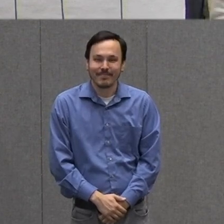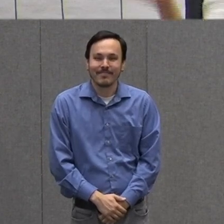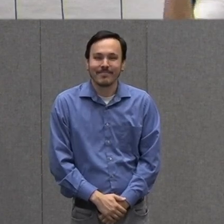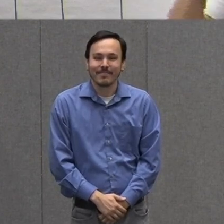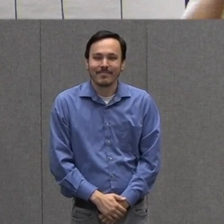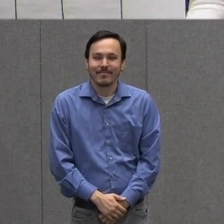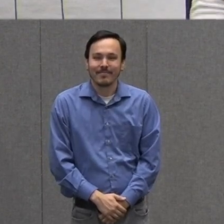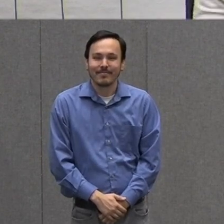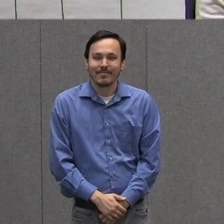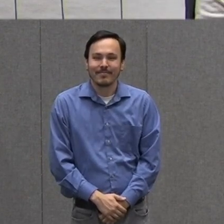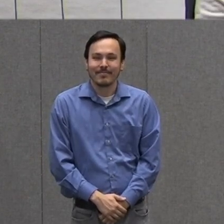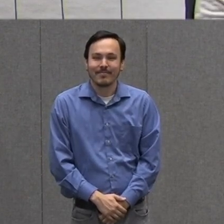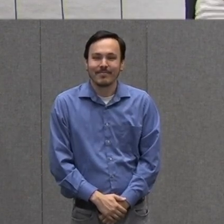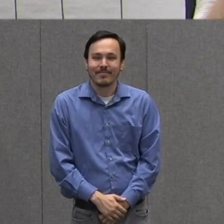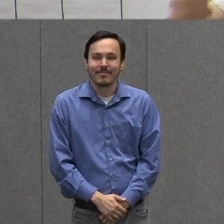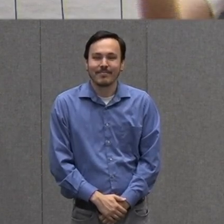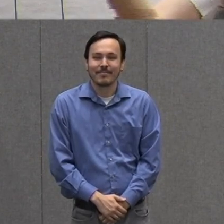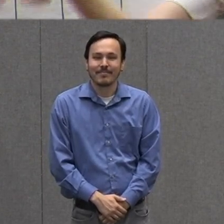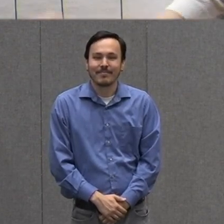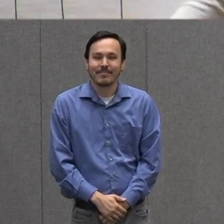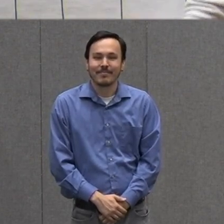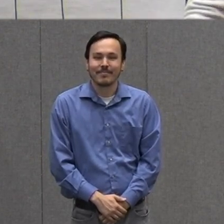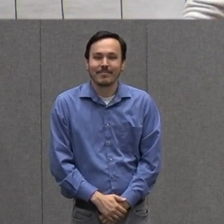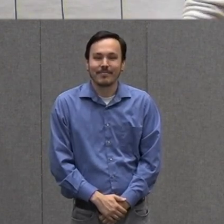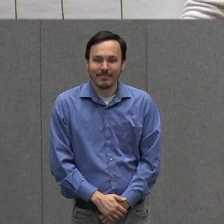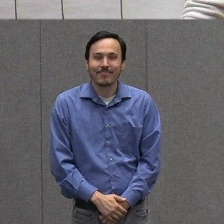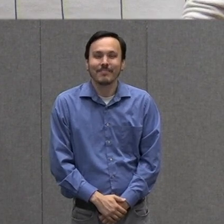Volunteers here, volunteers there.